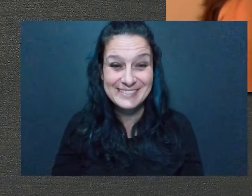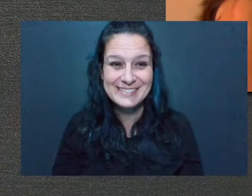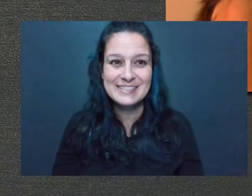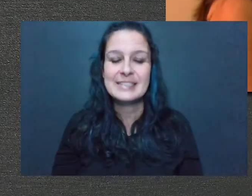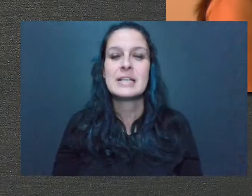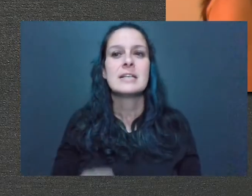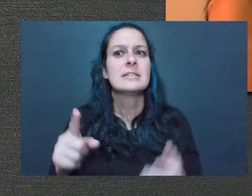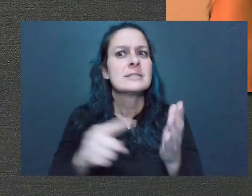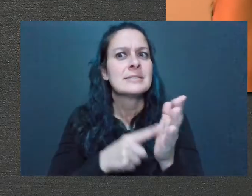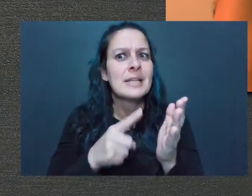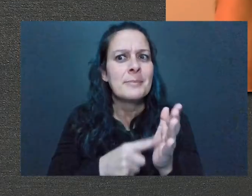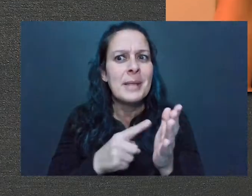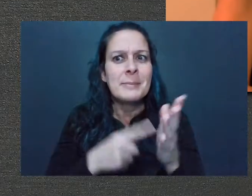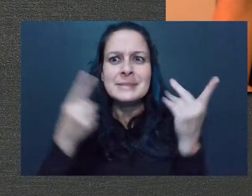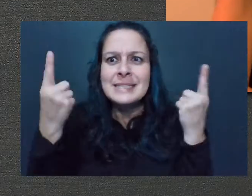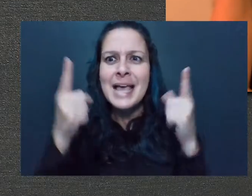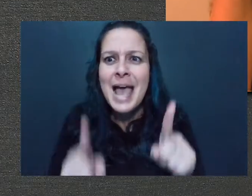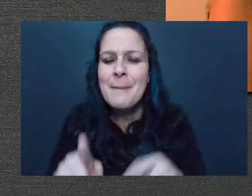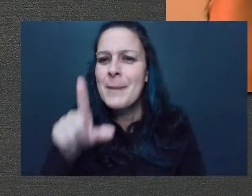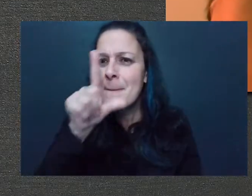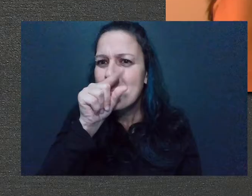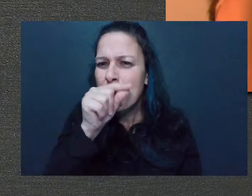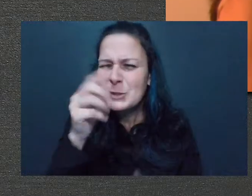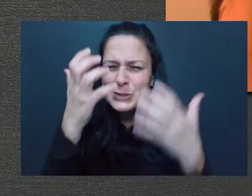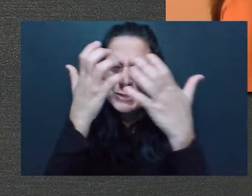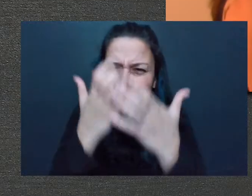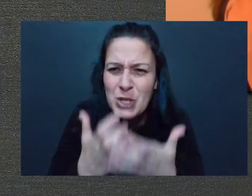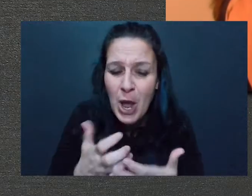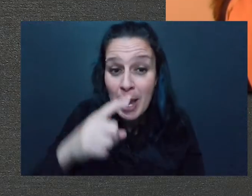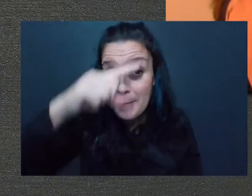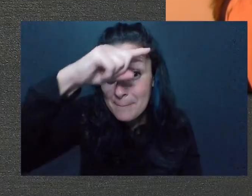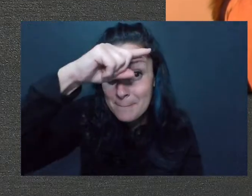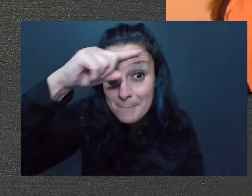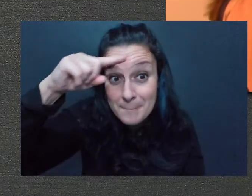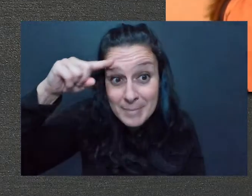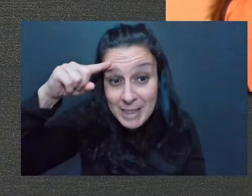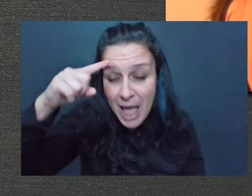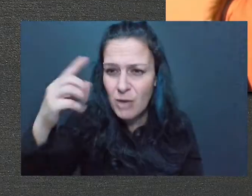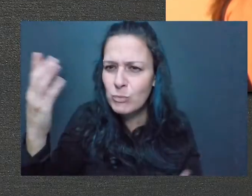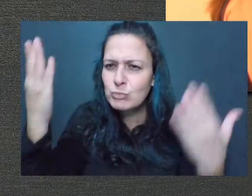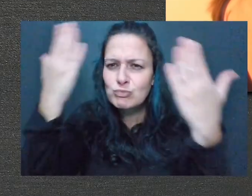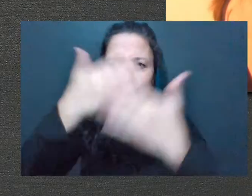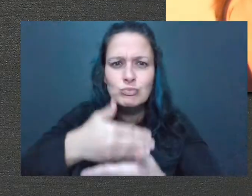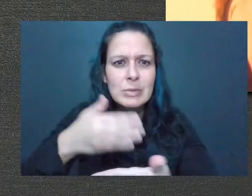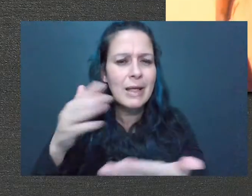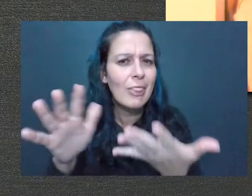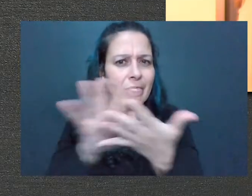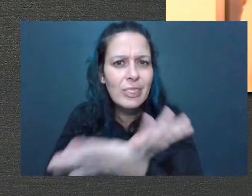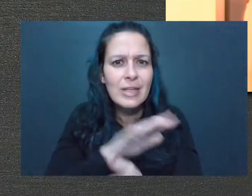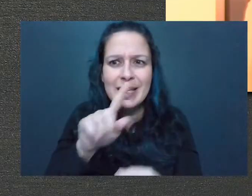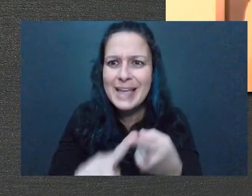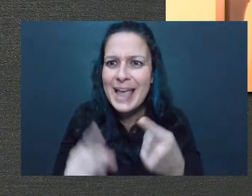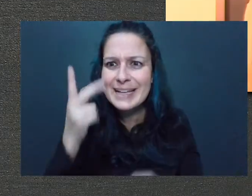"Sometimes they are so black that you can't even see their eyes